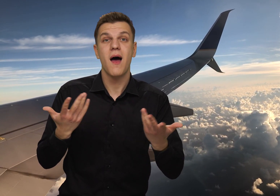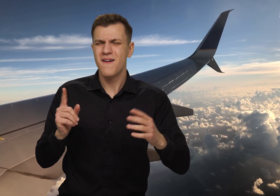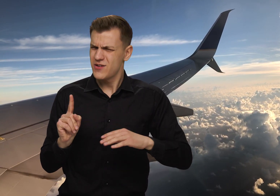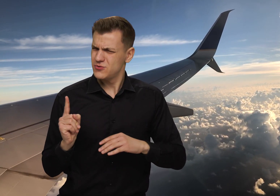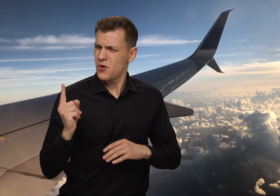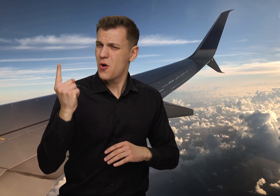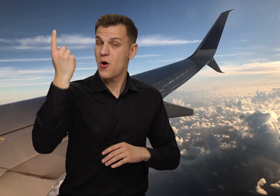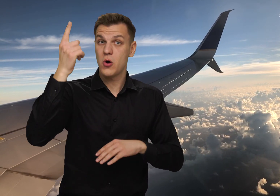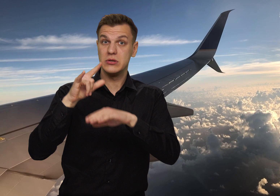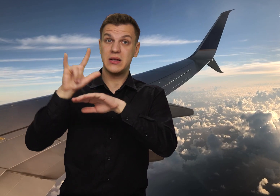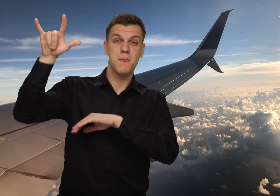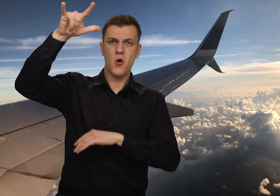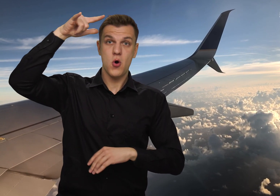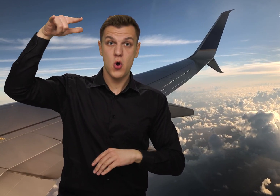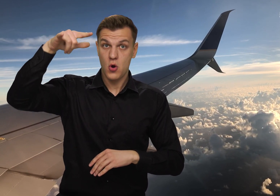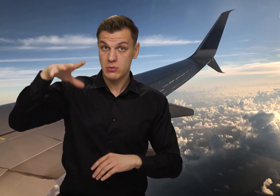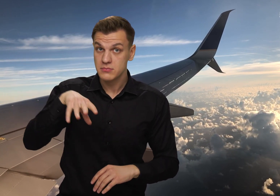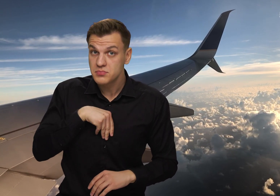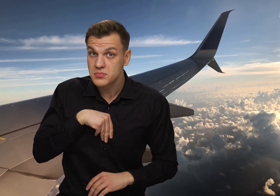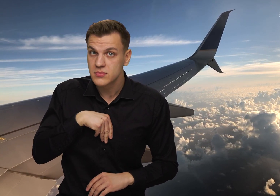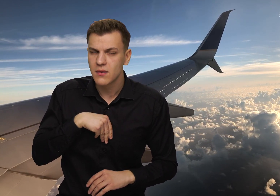can airplanes fly?